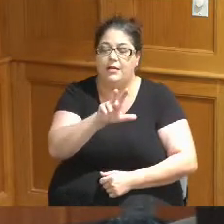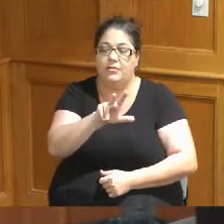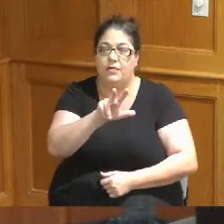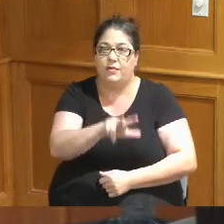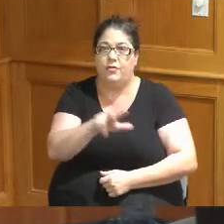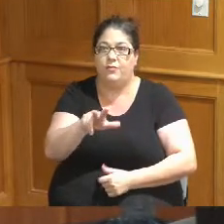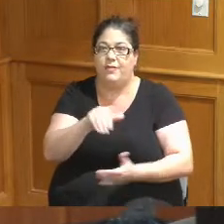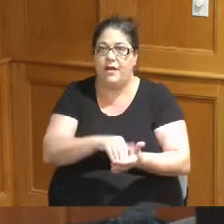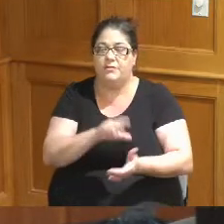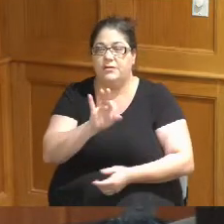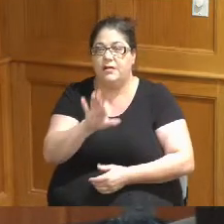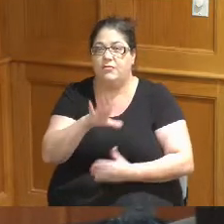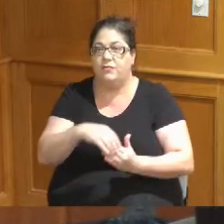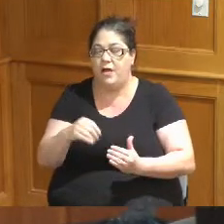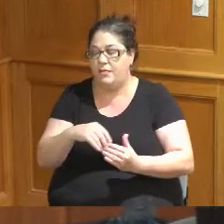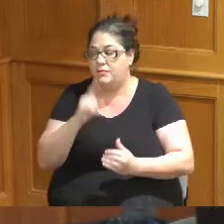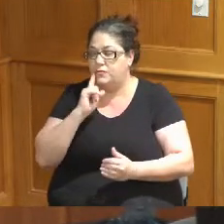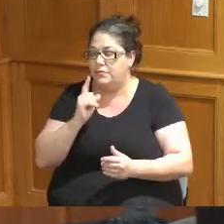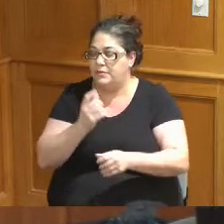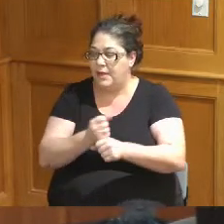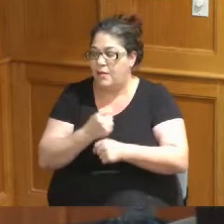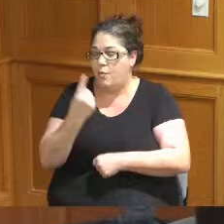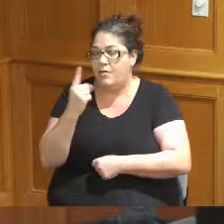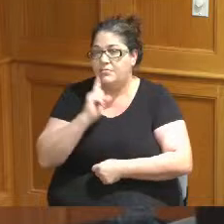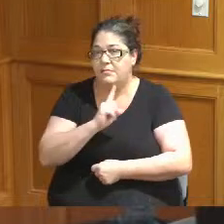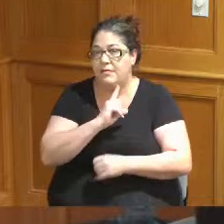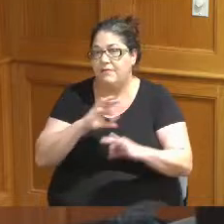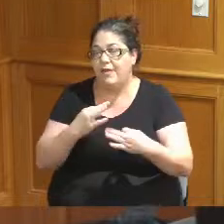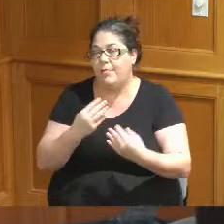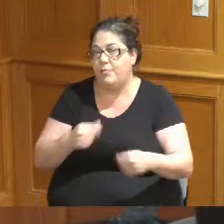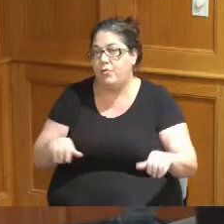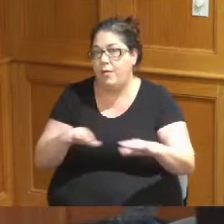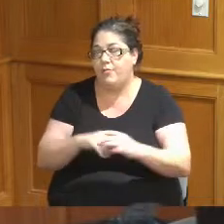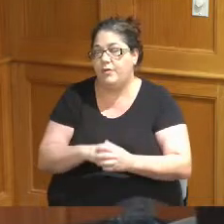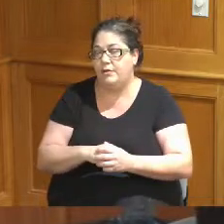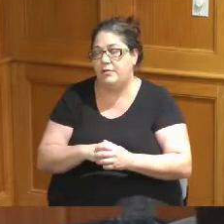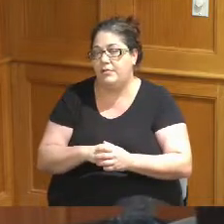a local sewer to serve one single family property currently served by a household